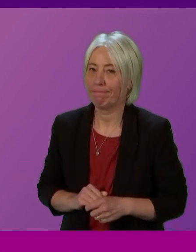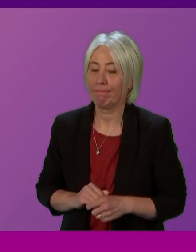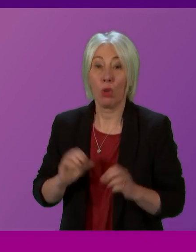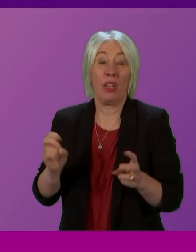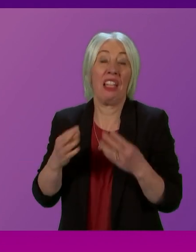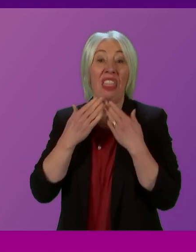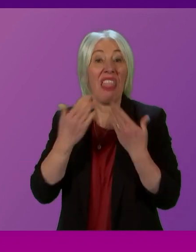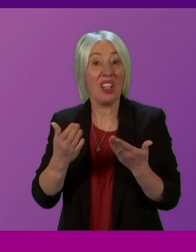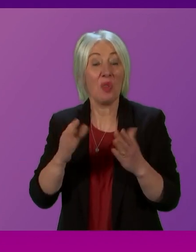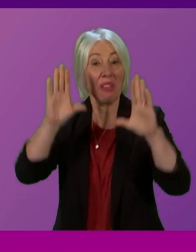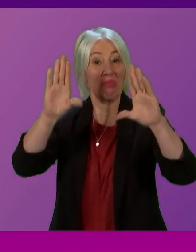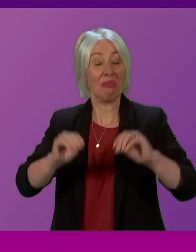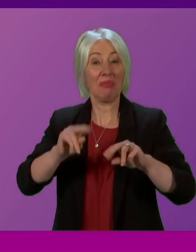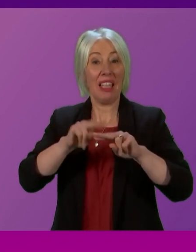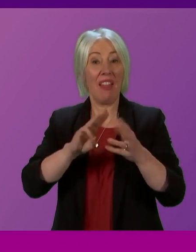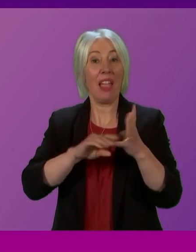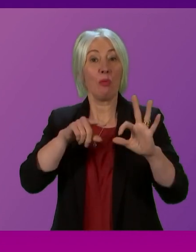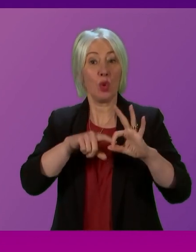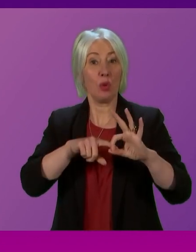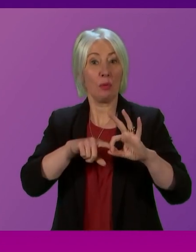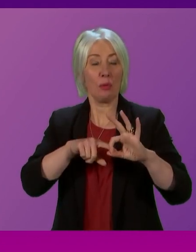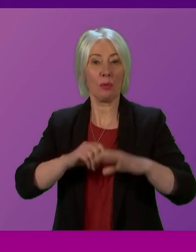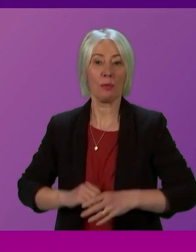That concludes First Minister’s question time.